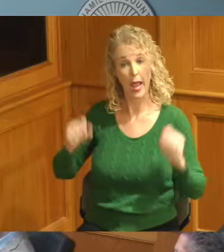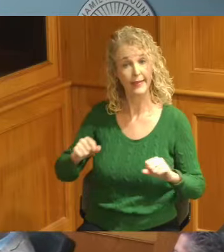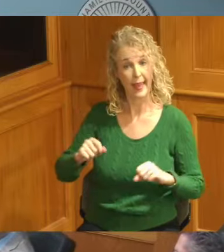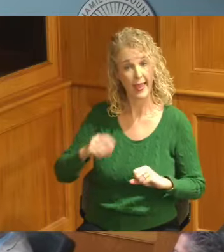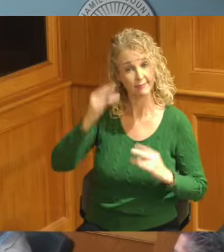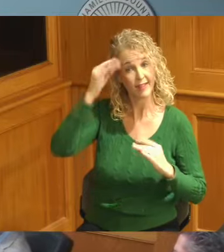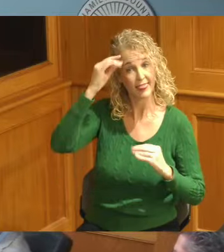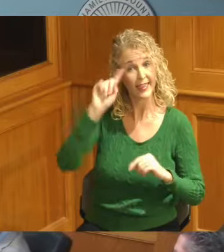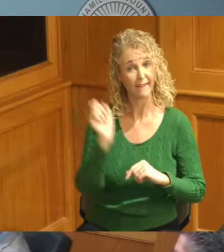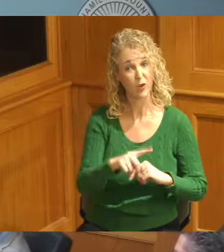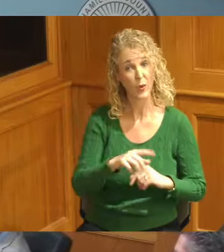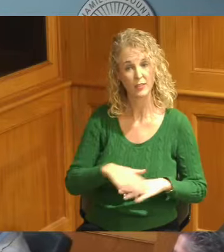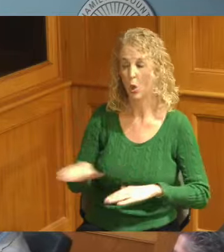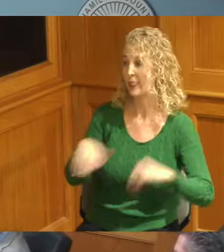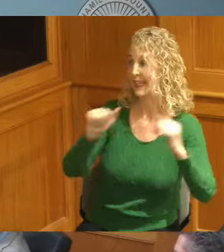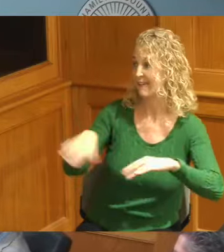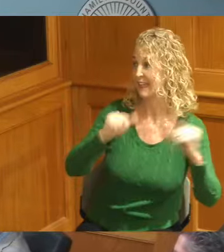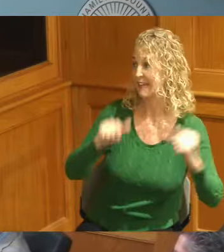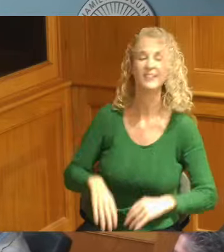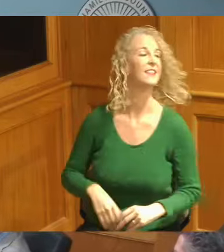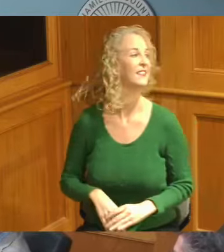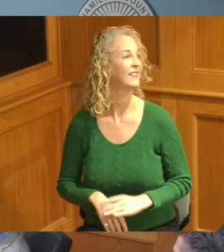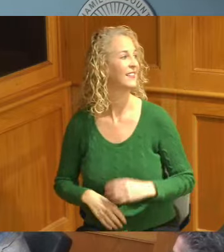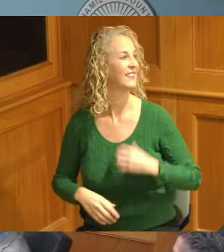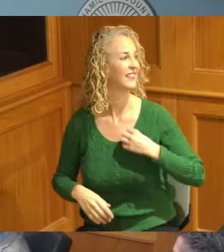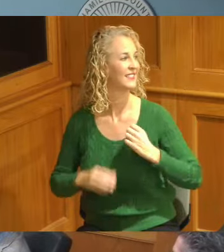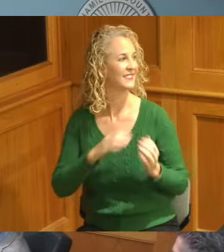Leave the podium. Leave the podium. I have no further questions. Commissioner Summer. Okay. I